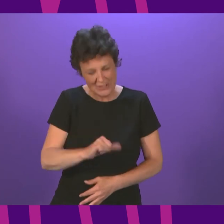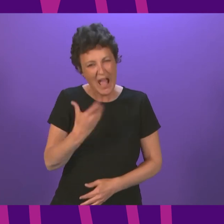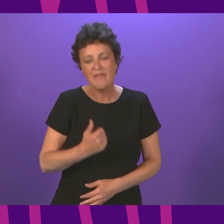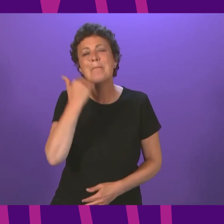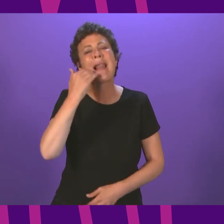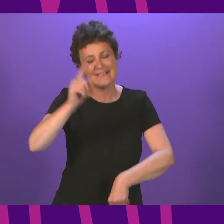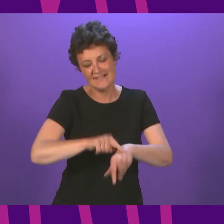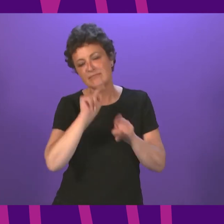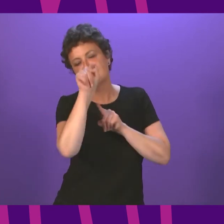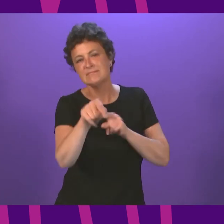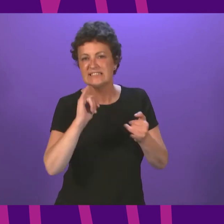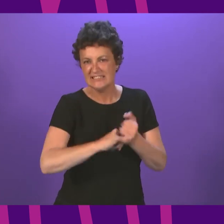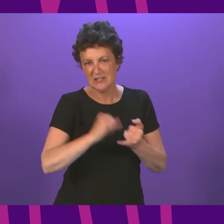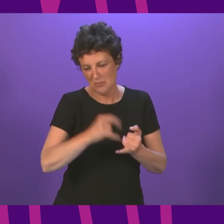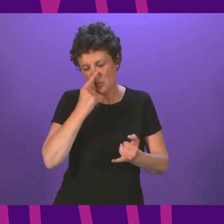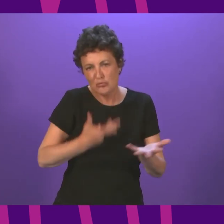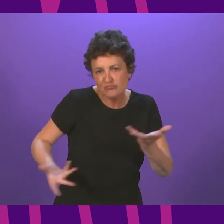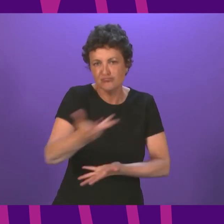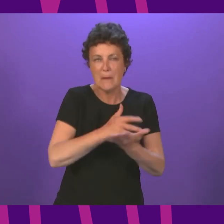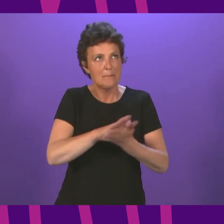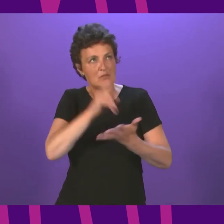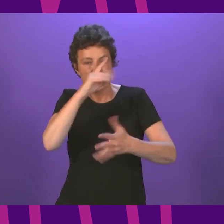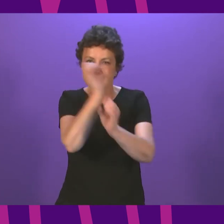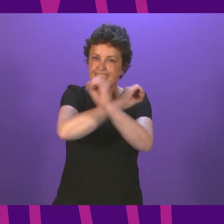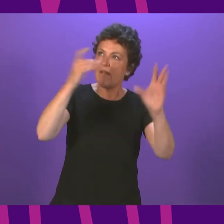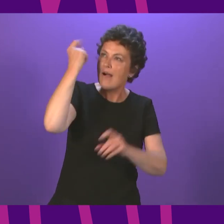response that we needed, but the key message for the Scottish Government is that, in exercising